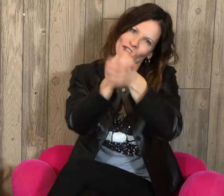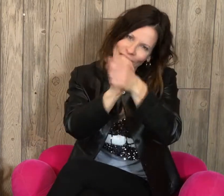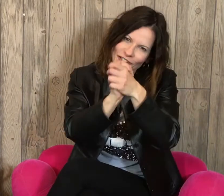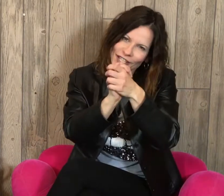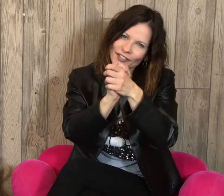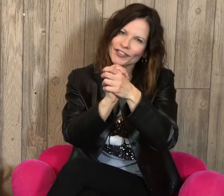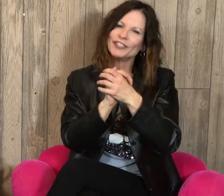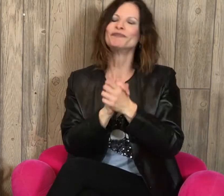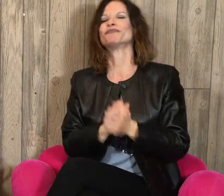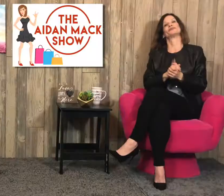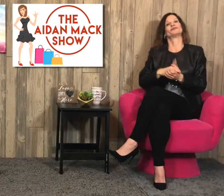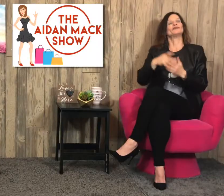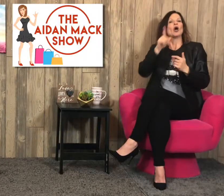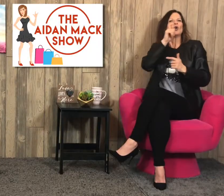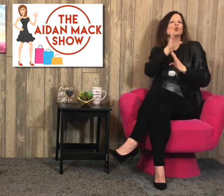Congratulations Alexandria.